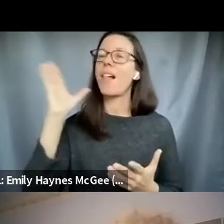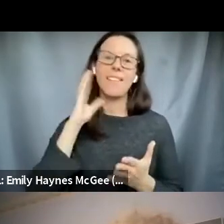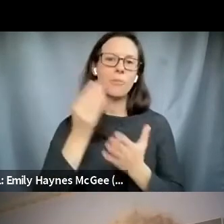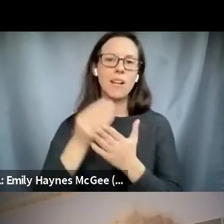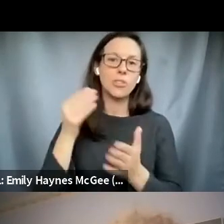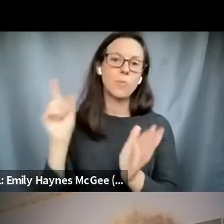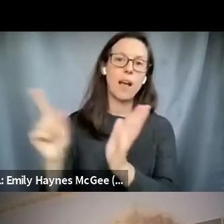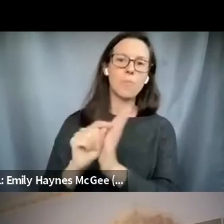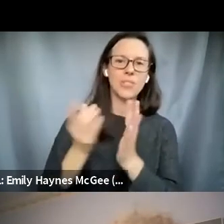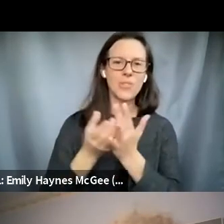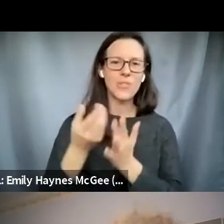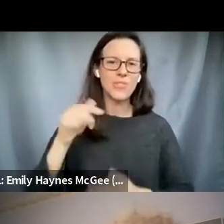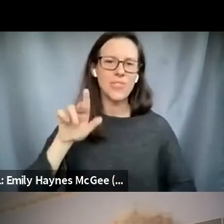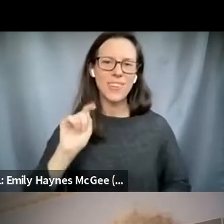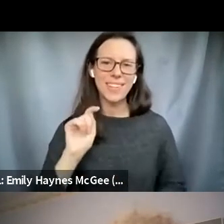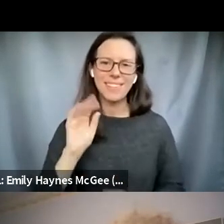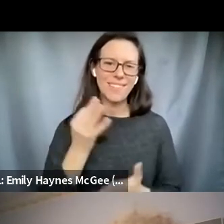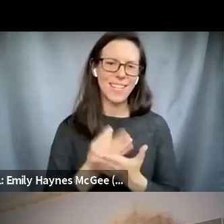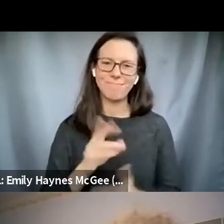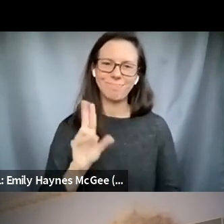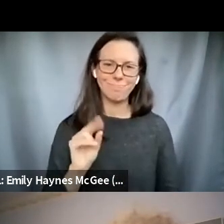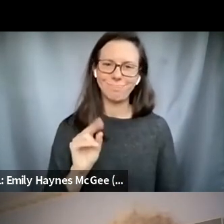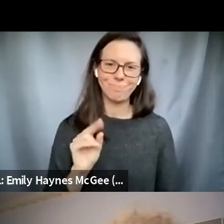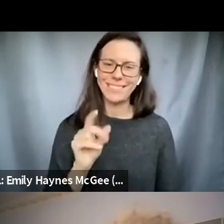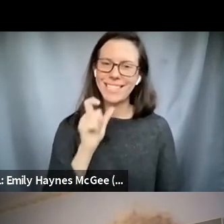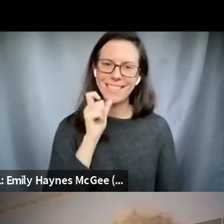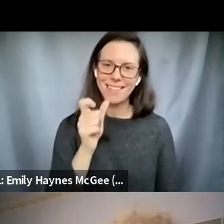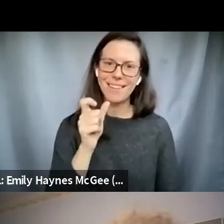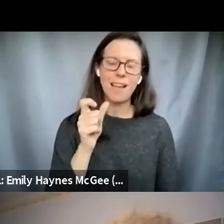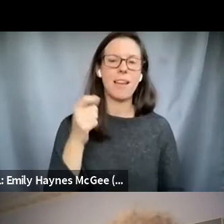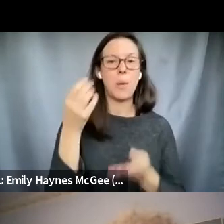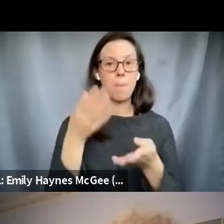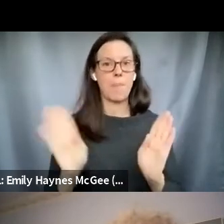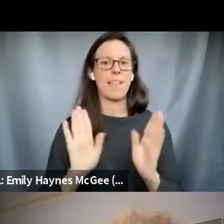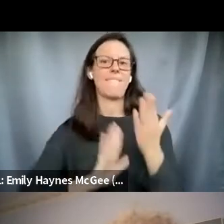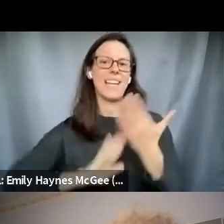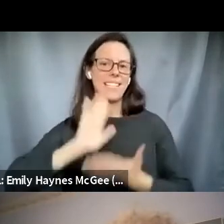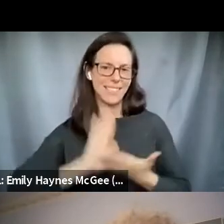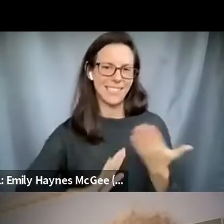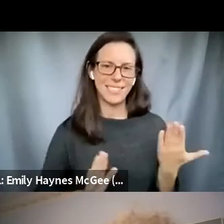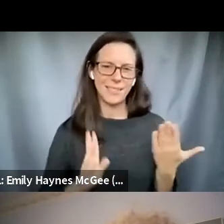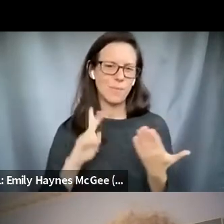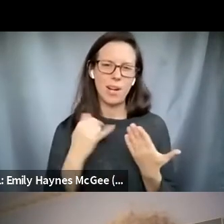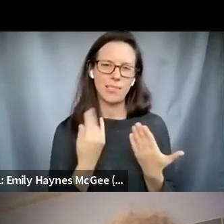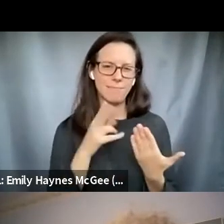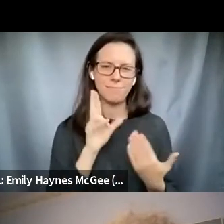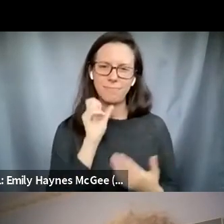That would not necessarily be a public facing project that engaged your community.